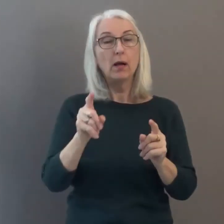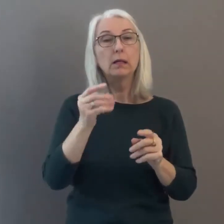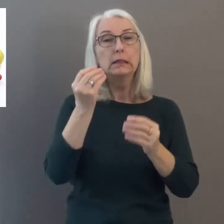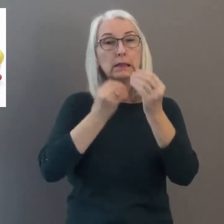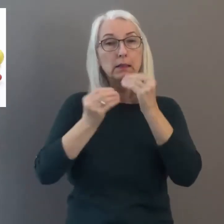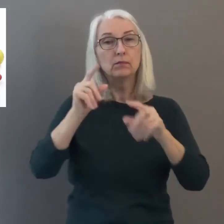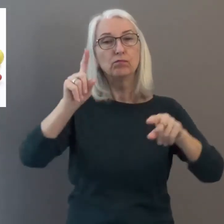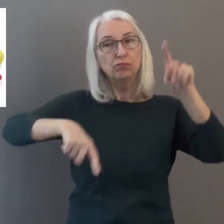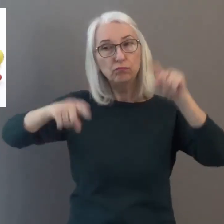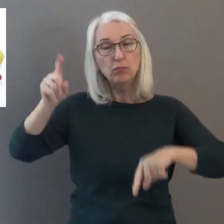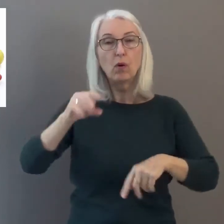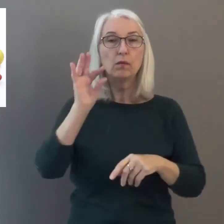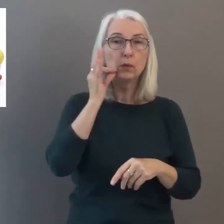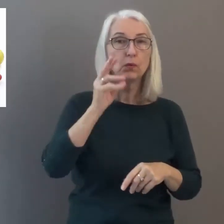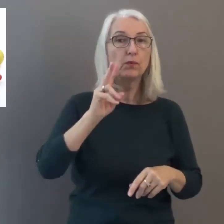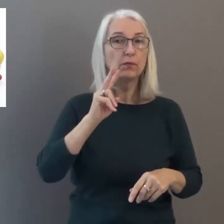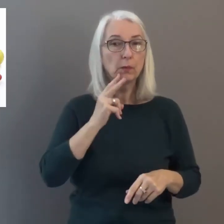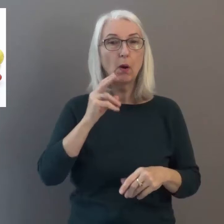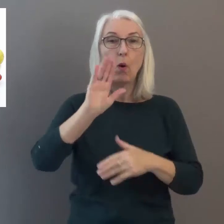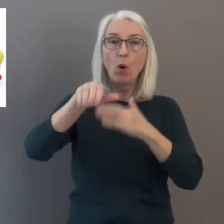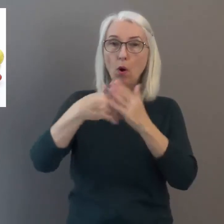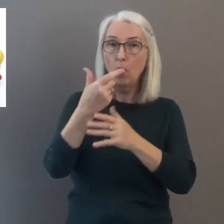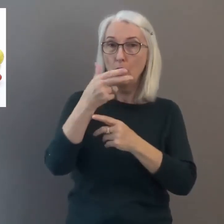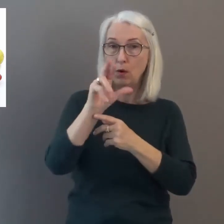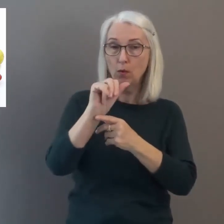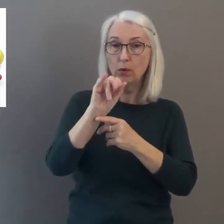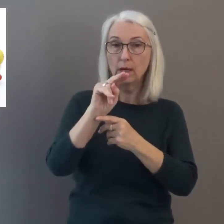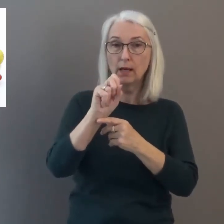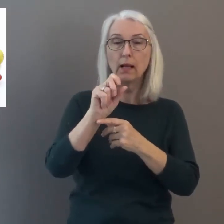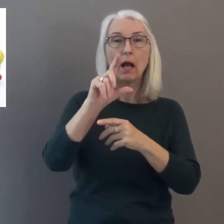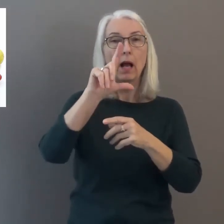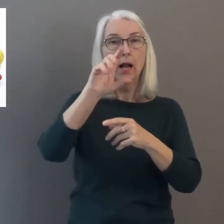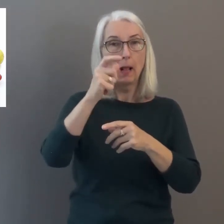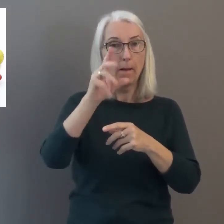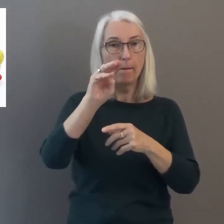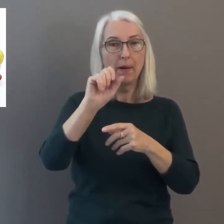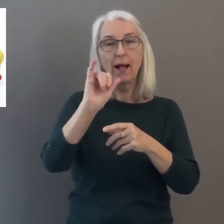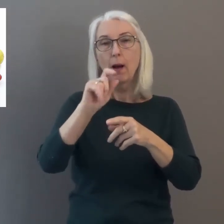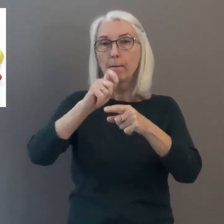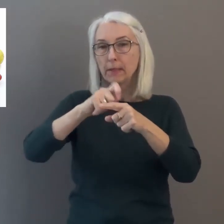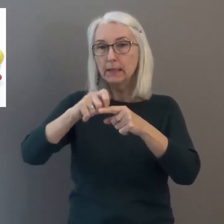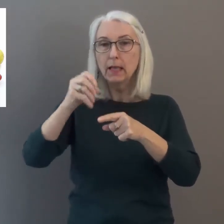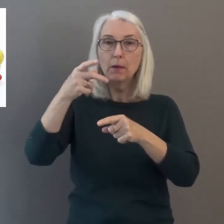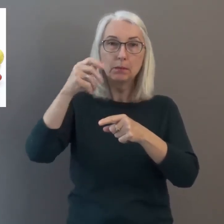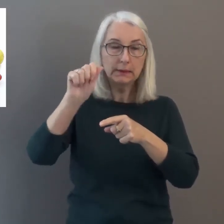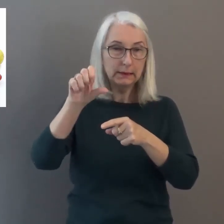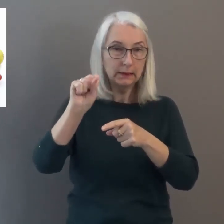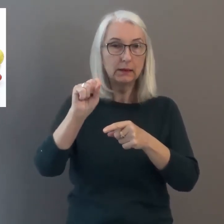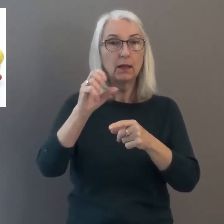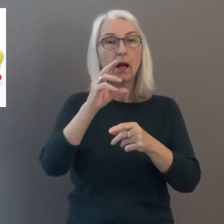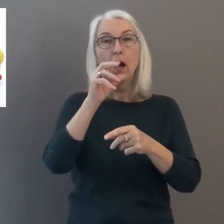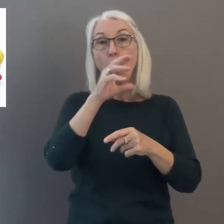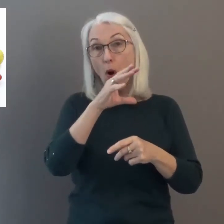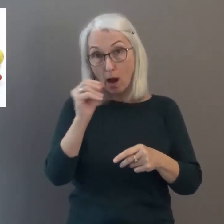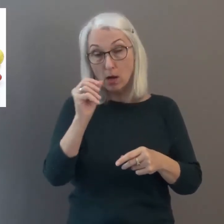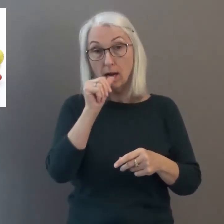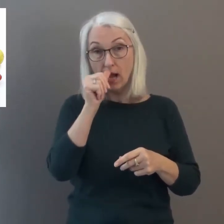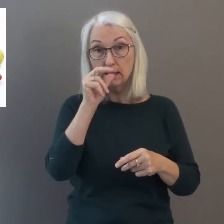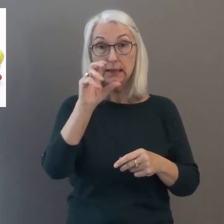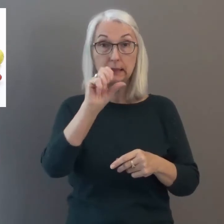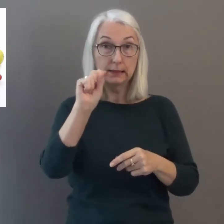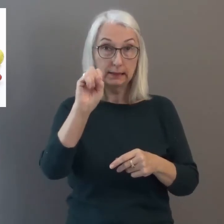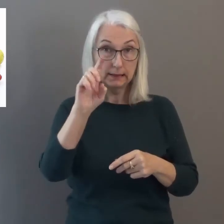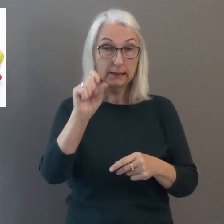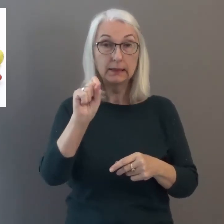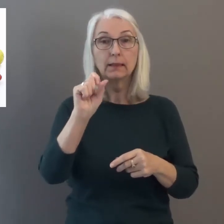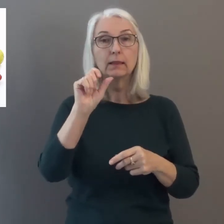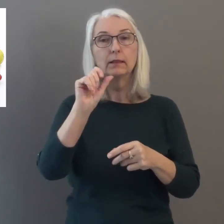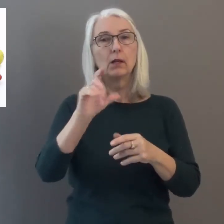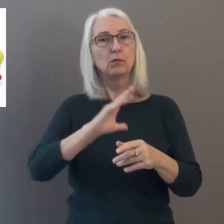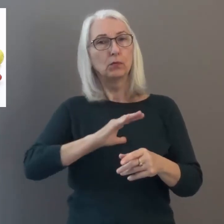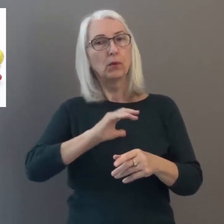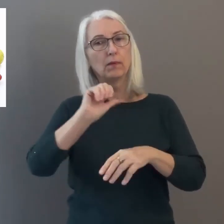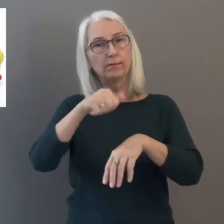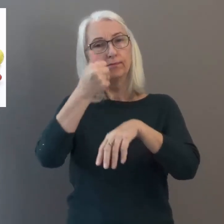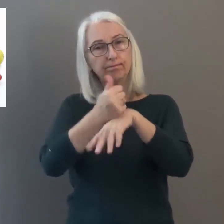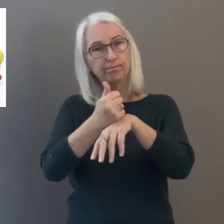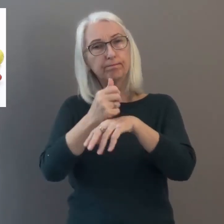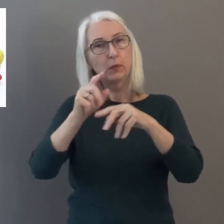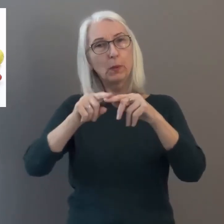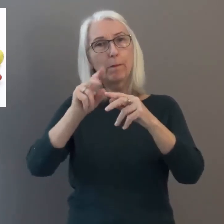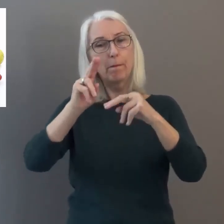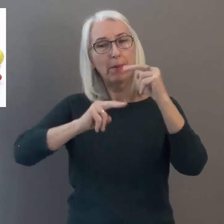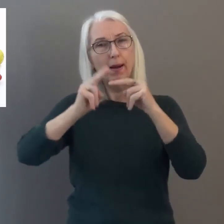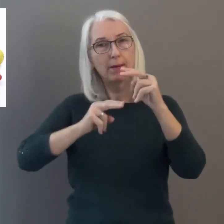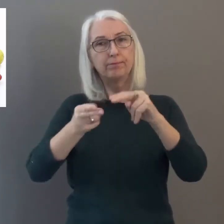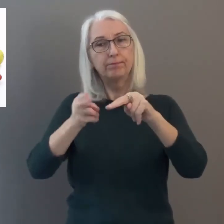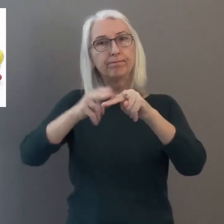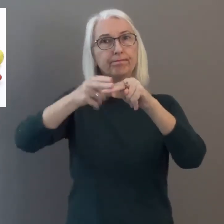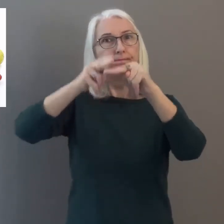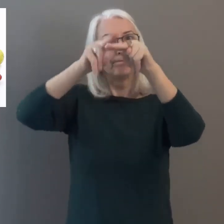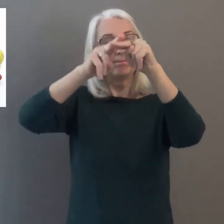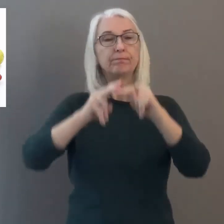but eating a variety of fruits, vegetables, whole grains, legumes (beans and peas), and nuts/seeds is a great foundation to build on.